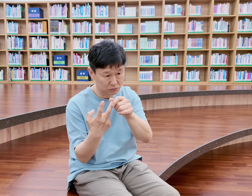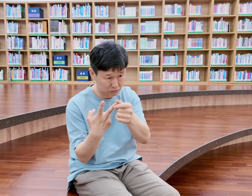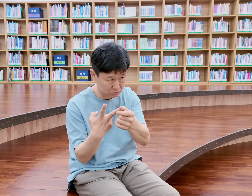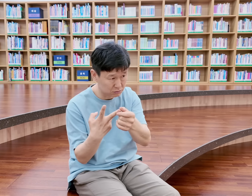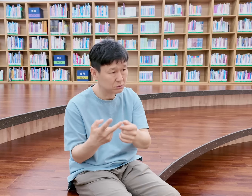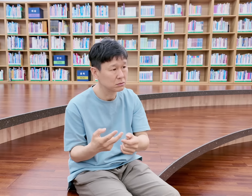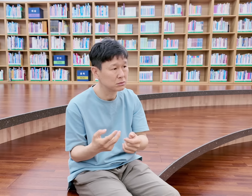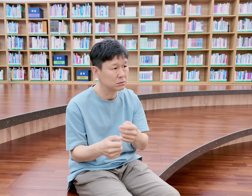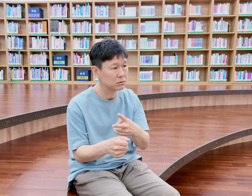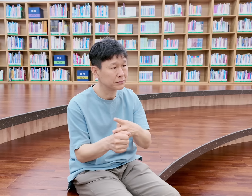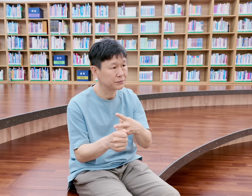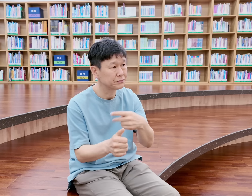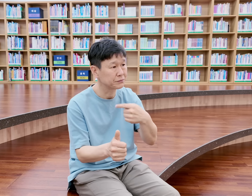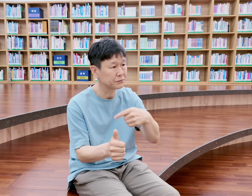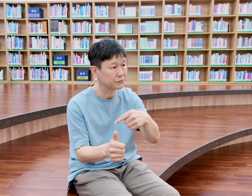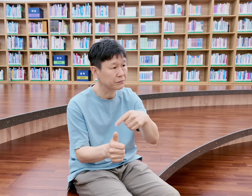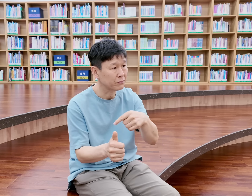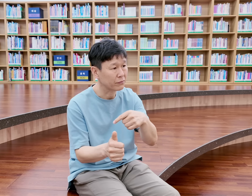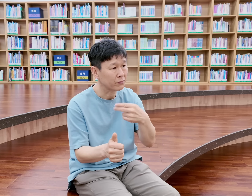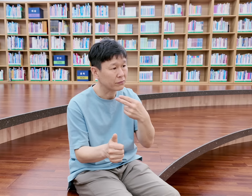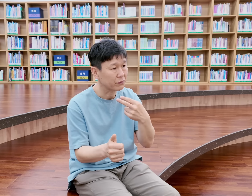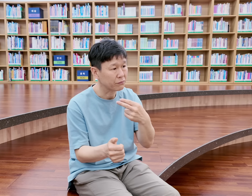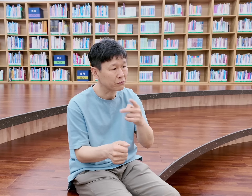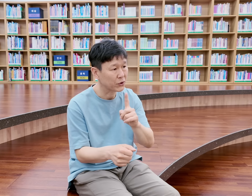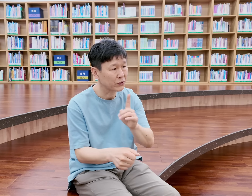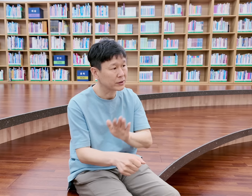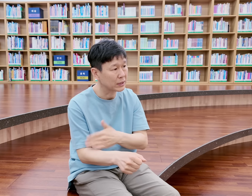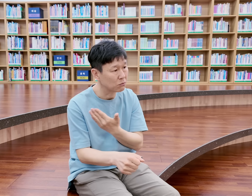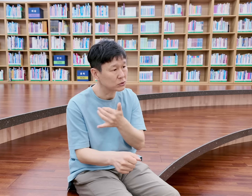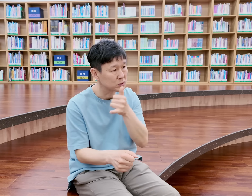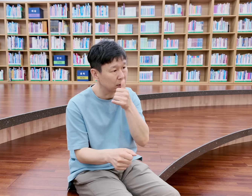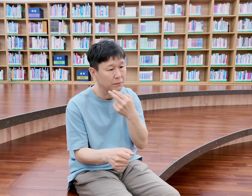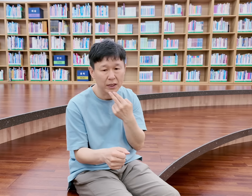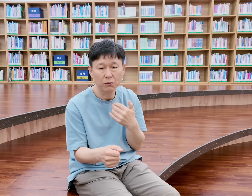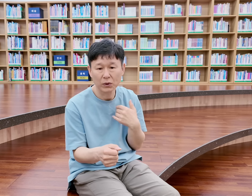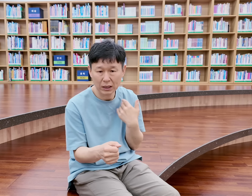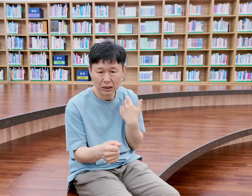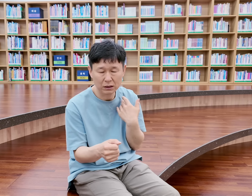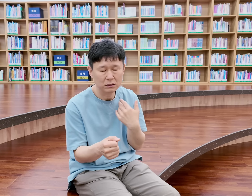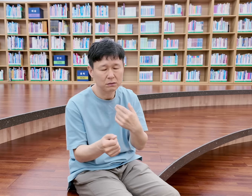I don't know if the teacher made a mistake when teaching, but